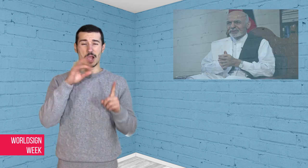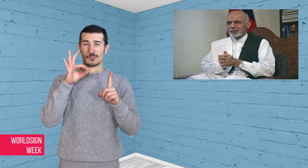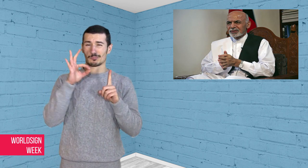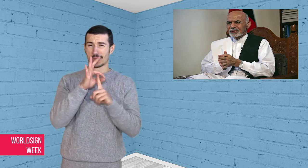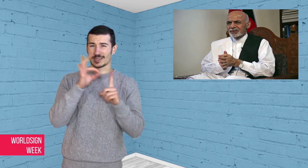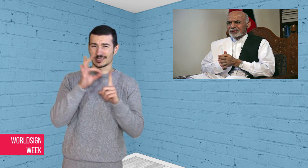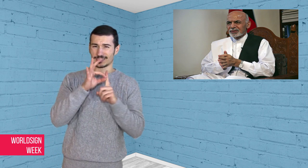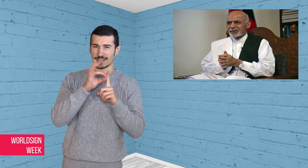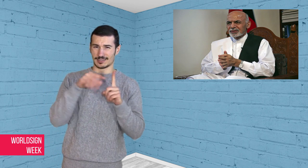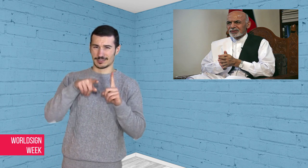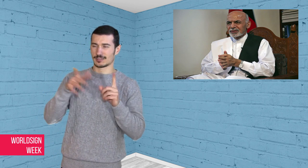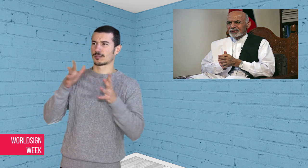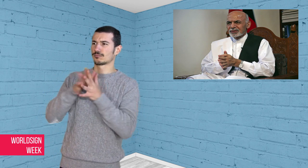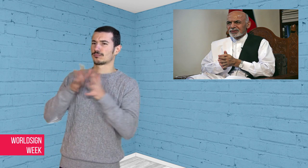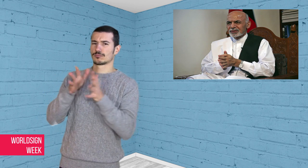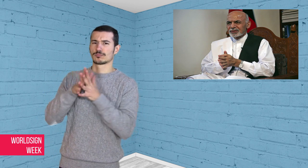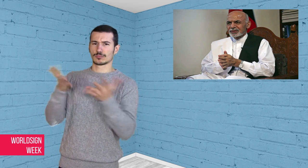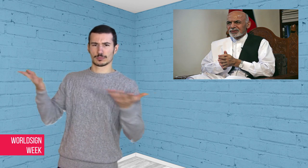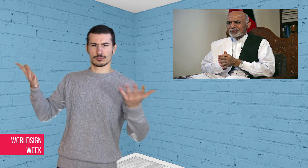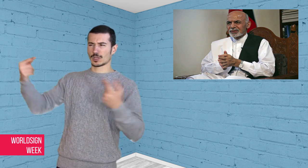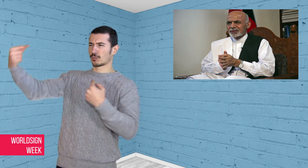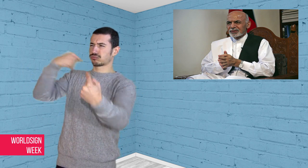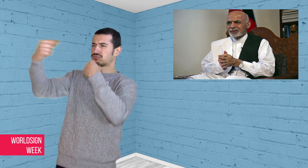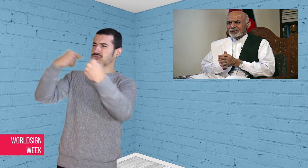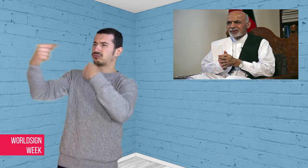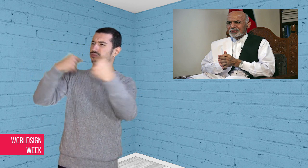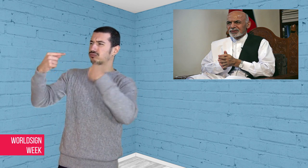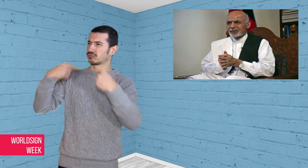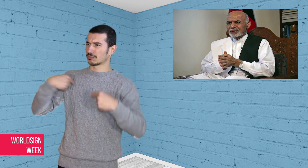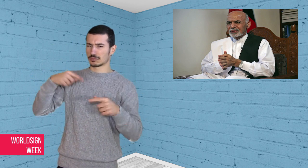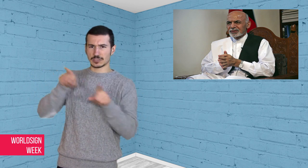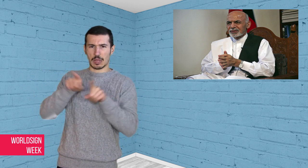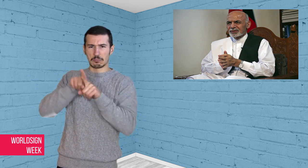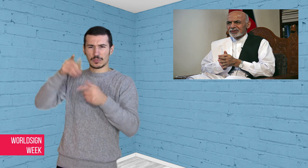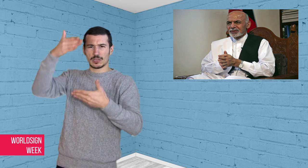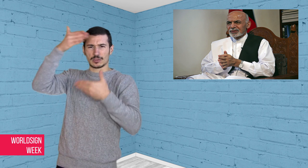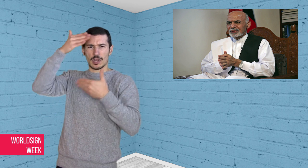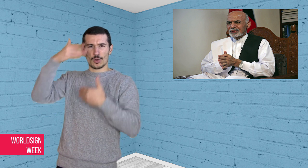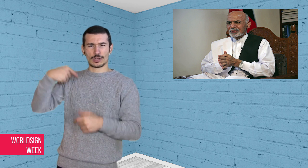Pakistan denied the accusation and said